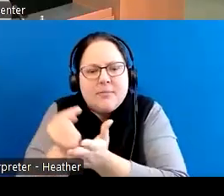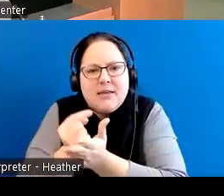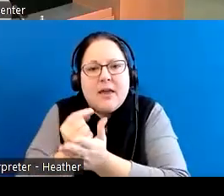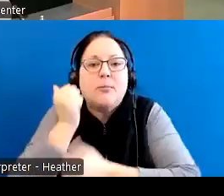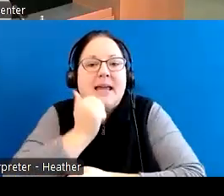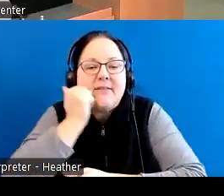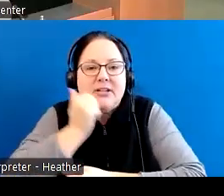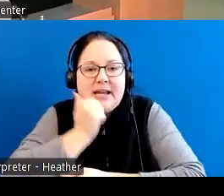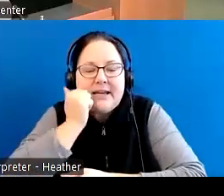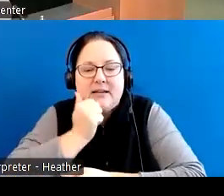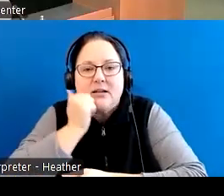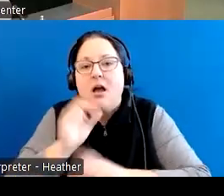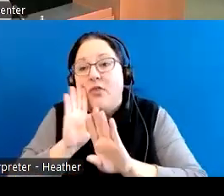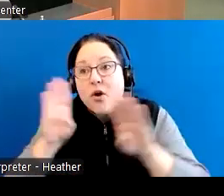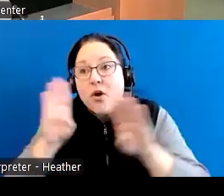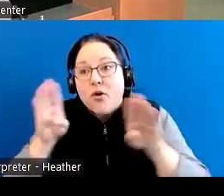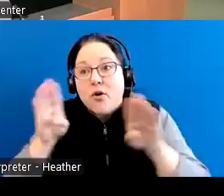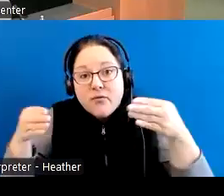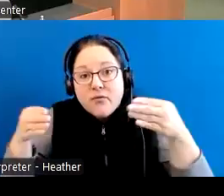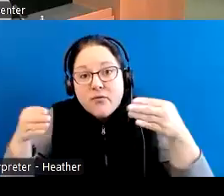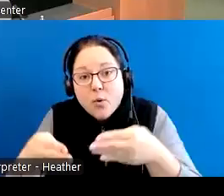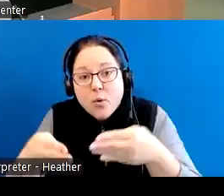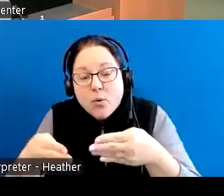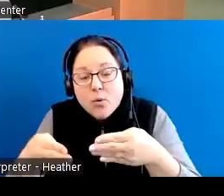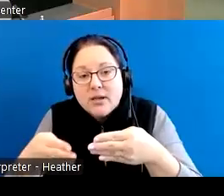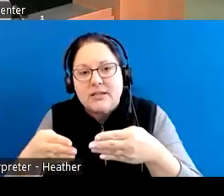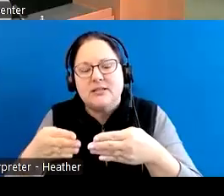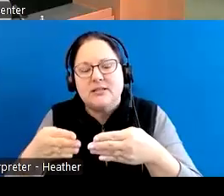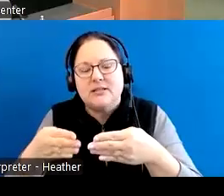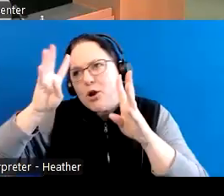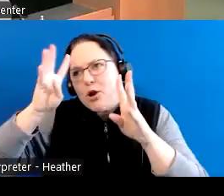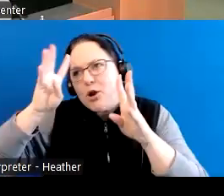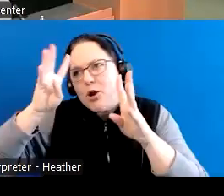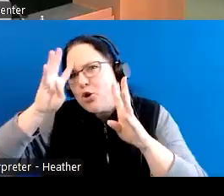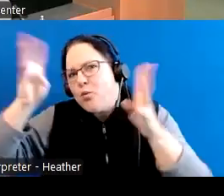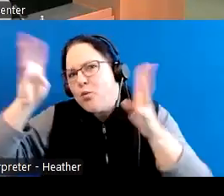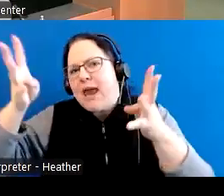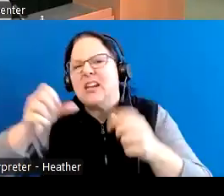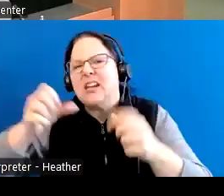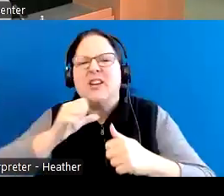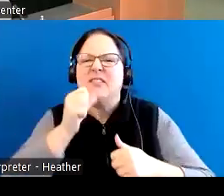Um, and the focus is really on a creative um, non-clicky box um, values-based safety plan